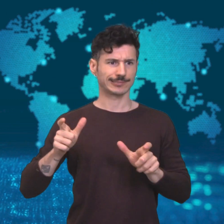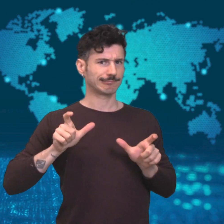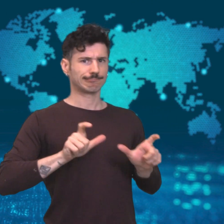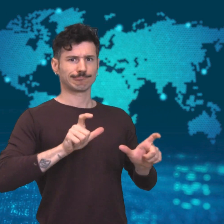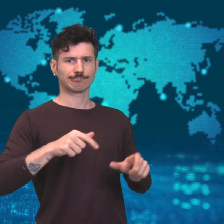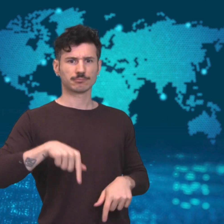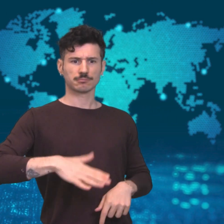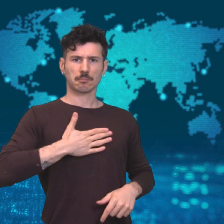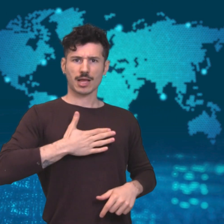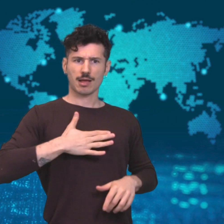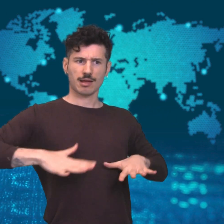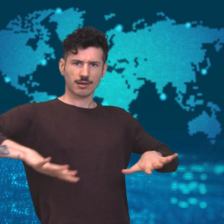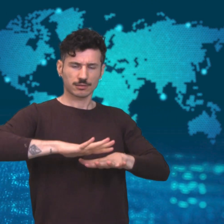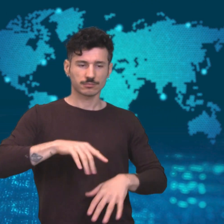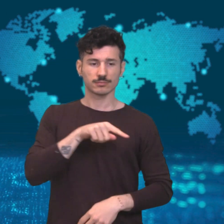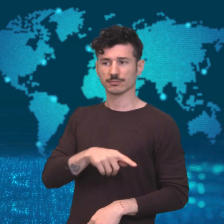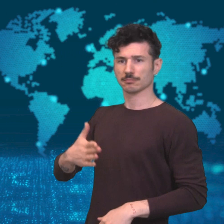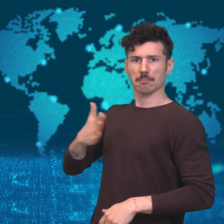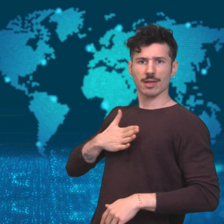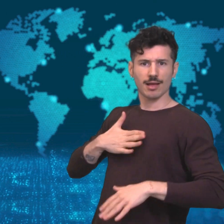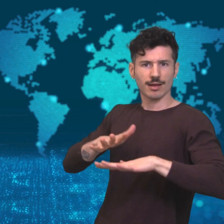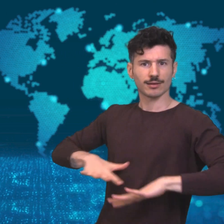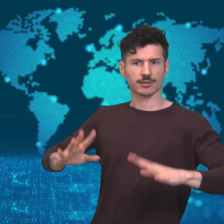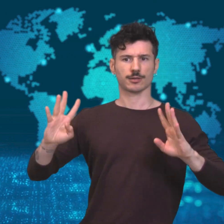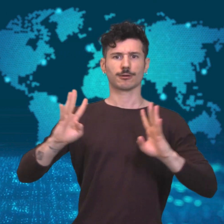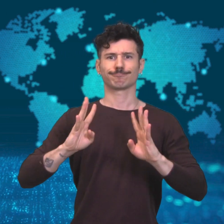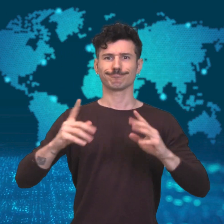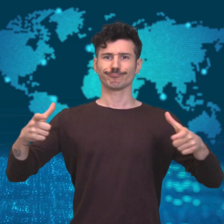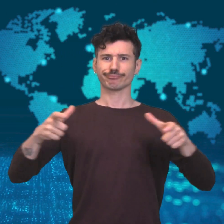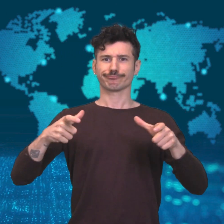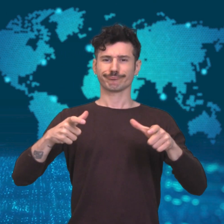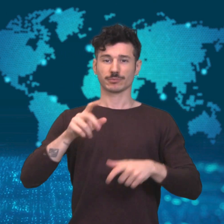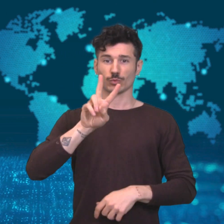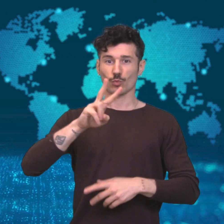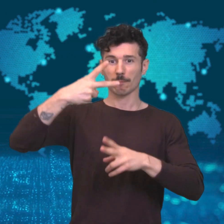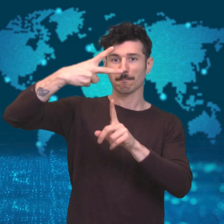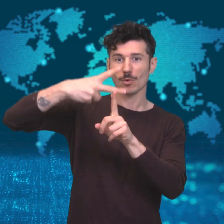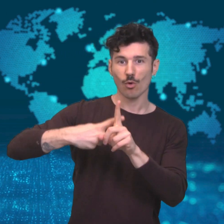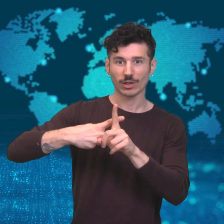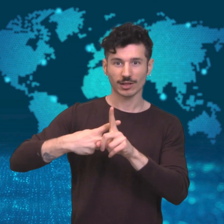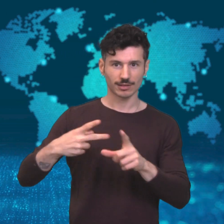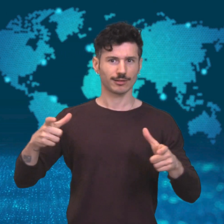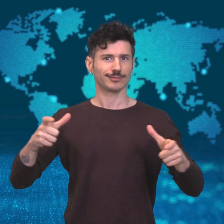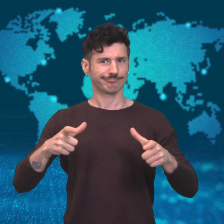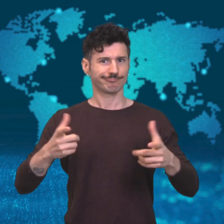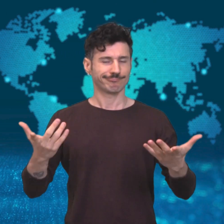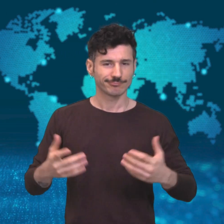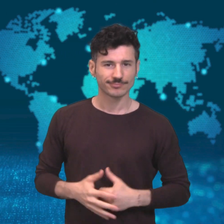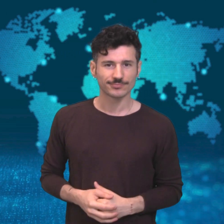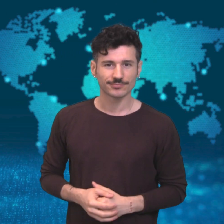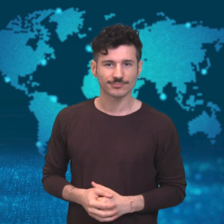2017 they engaged in a territorial standoff that lasted two months.